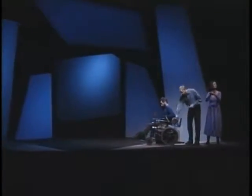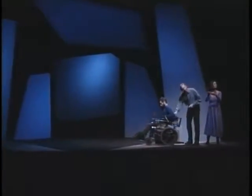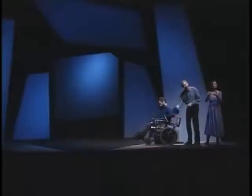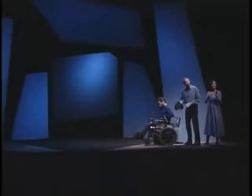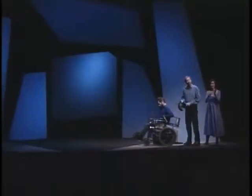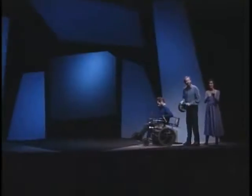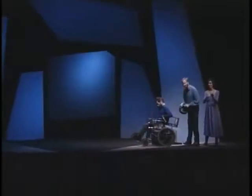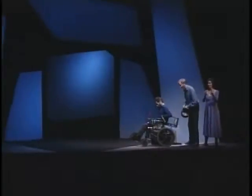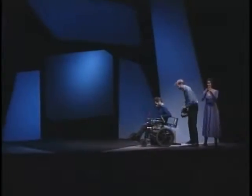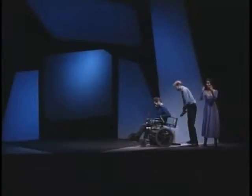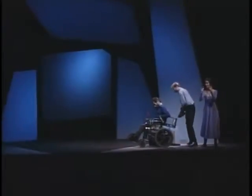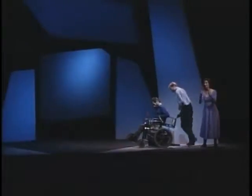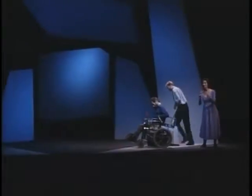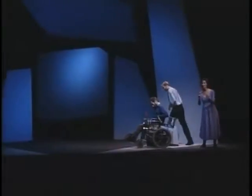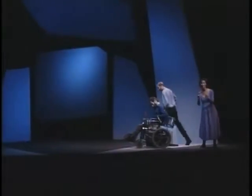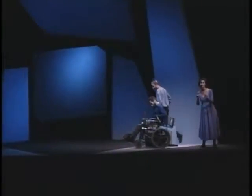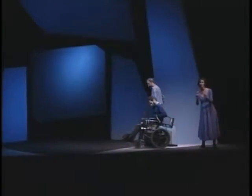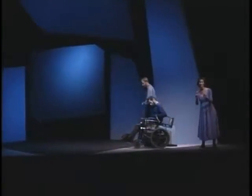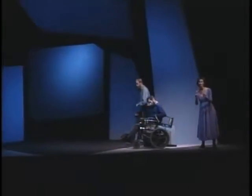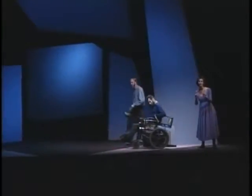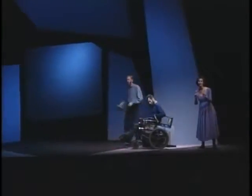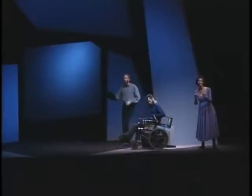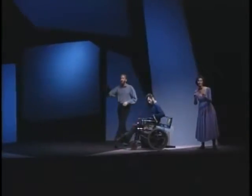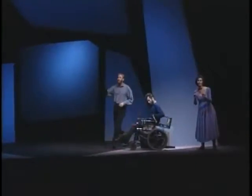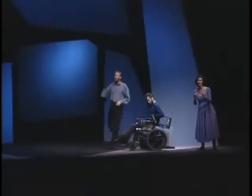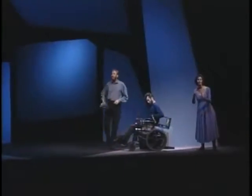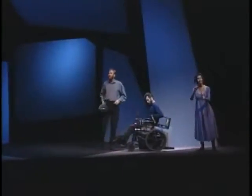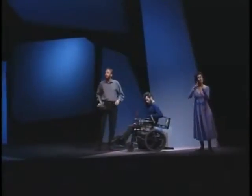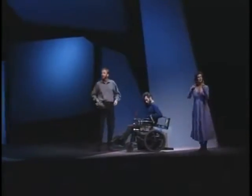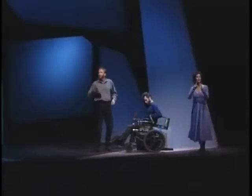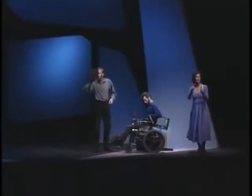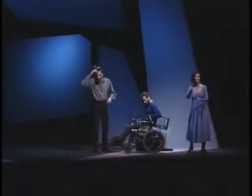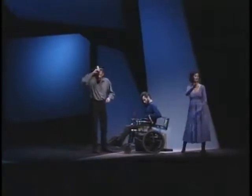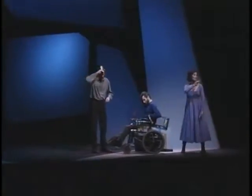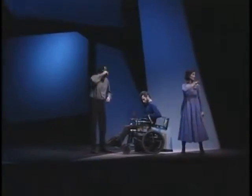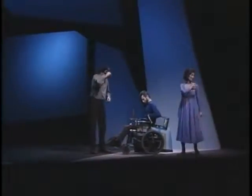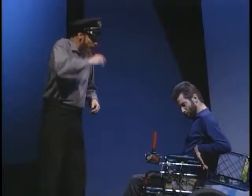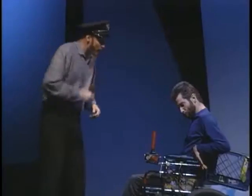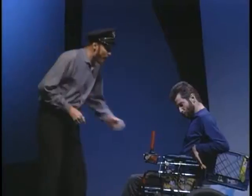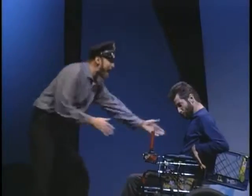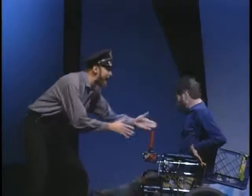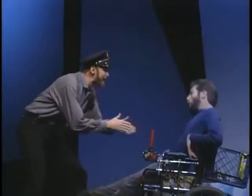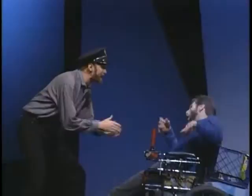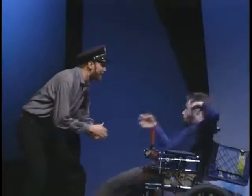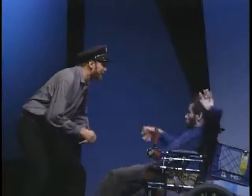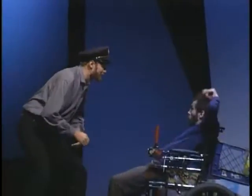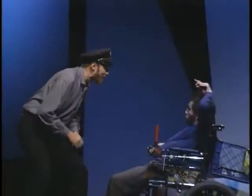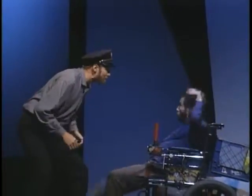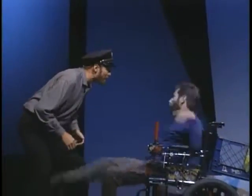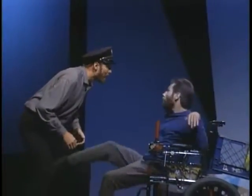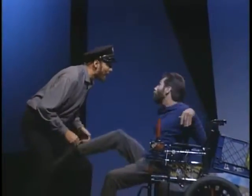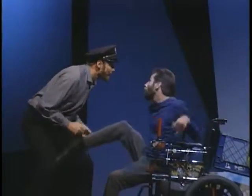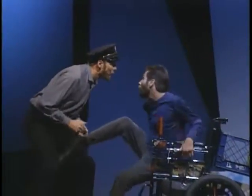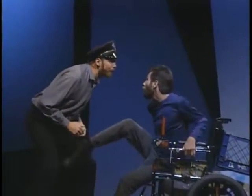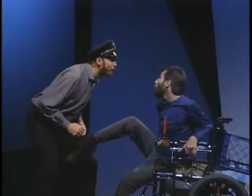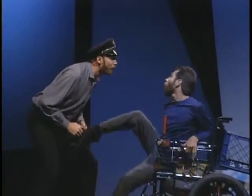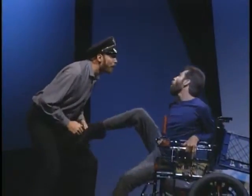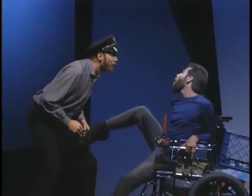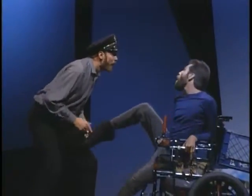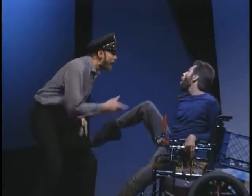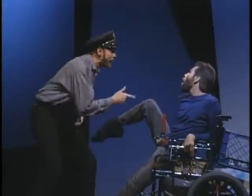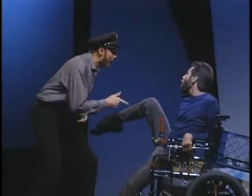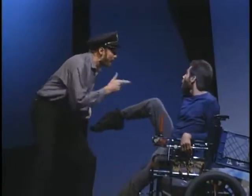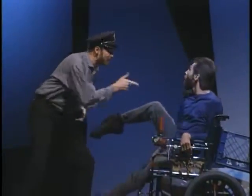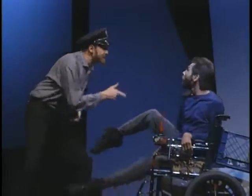conversation with a museum guard hey champ how you doing hey have you seen